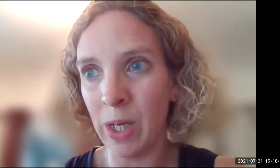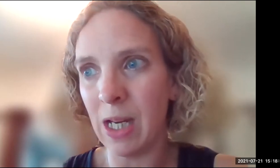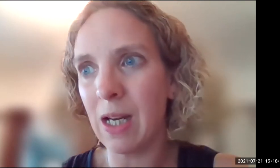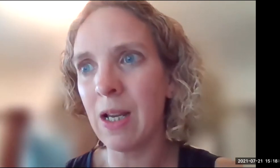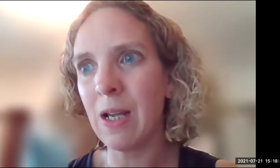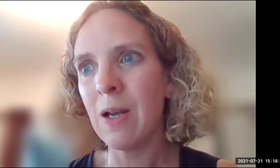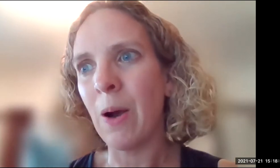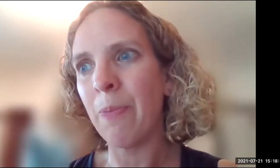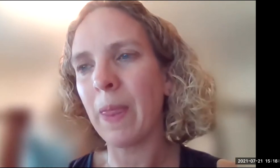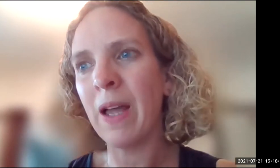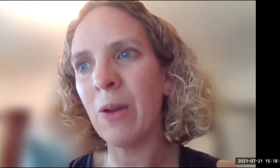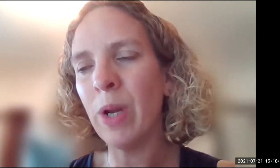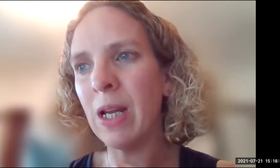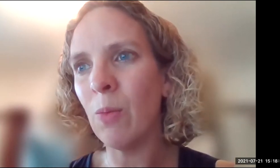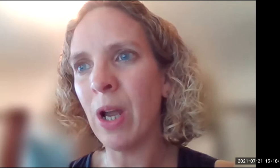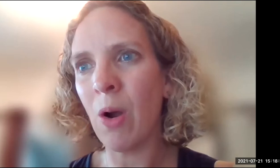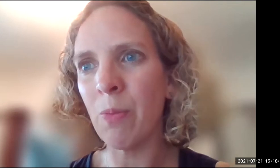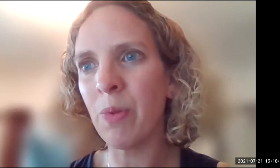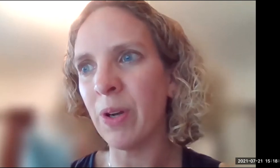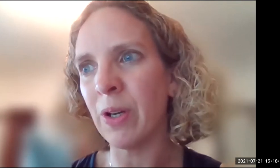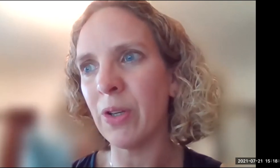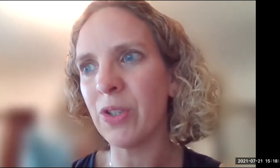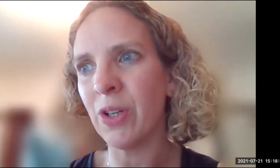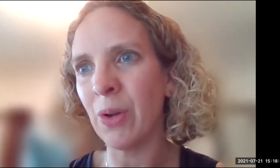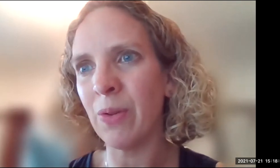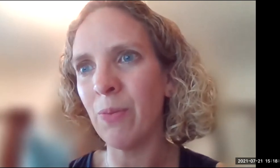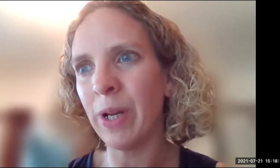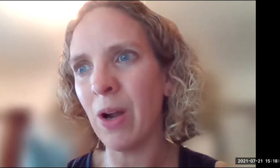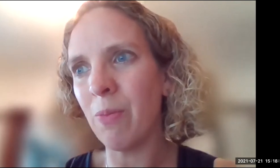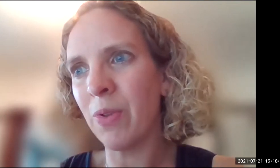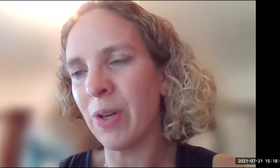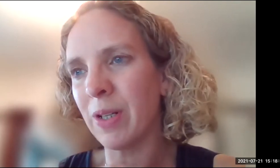key stakeholders to get them to take the messages we've shared today